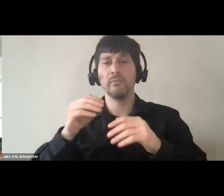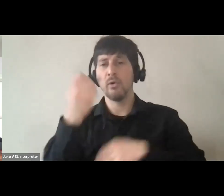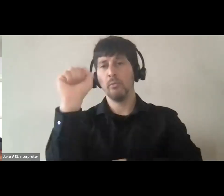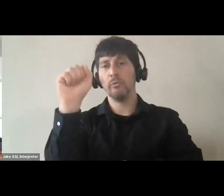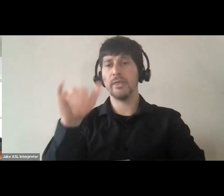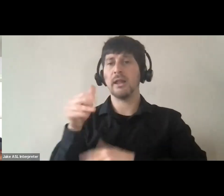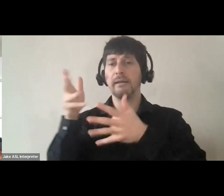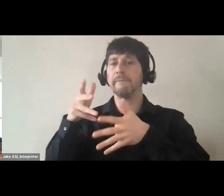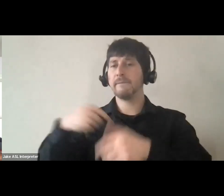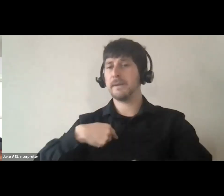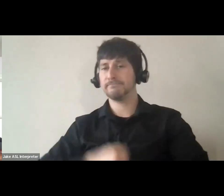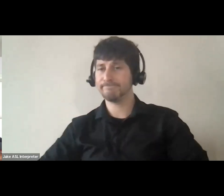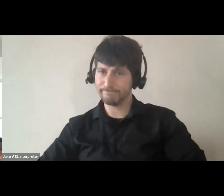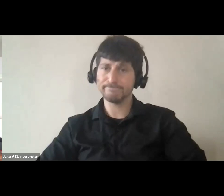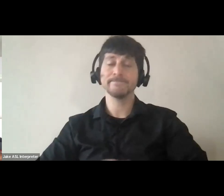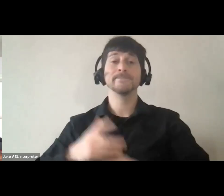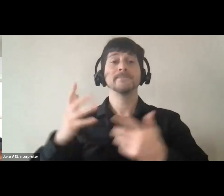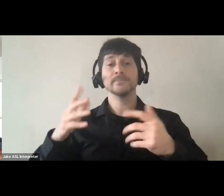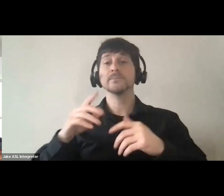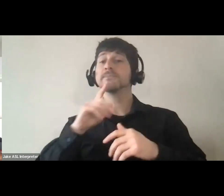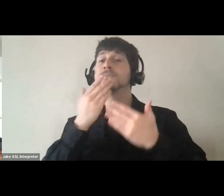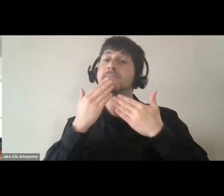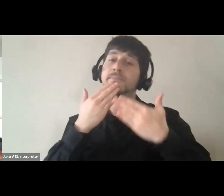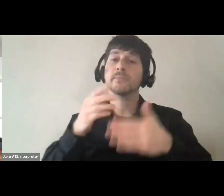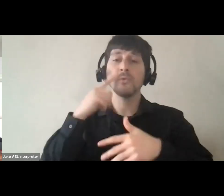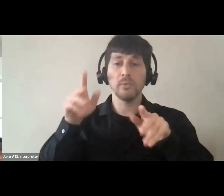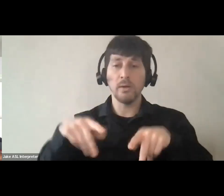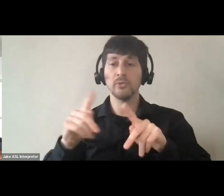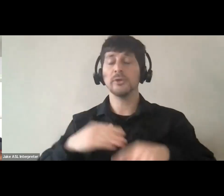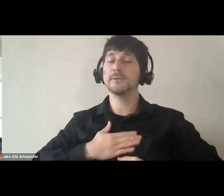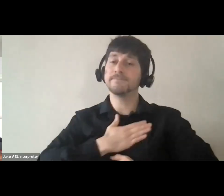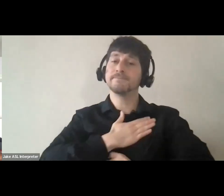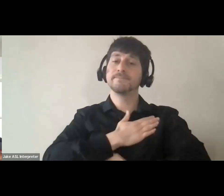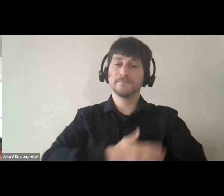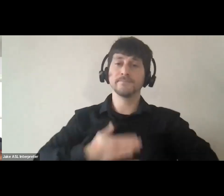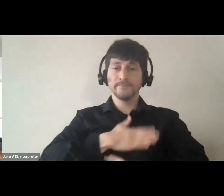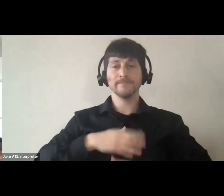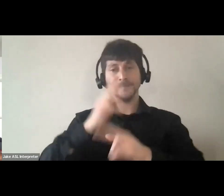A movement that left people like me out.